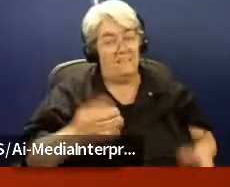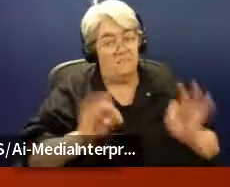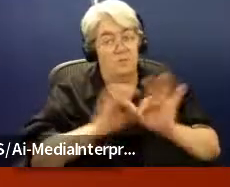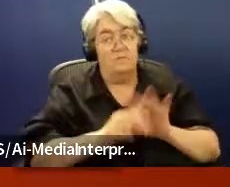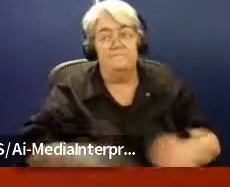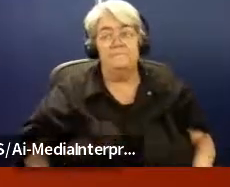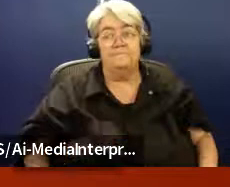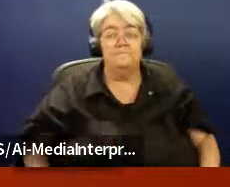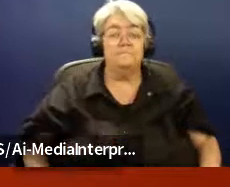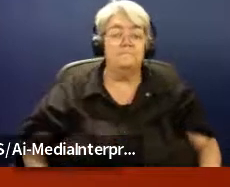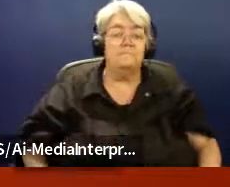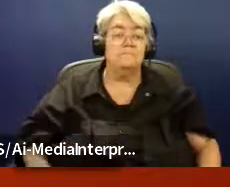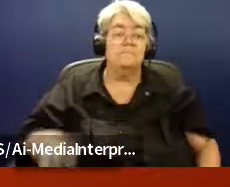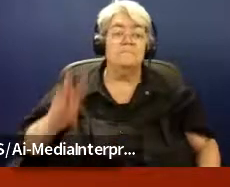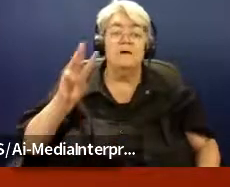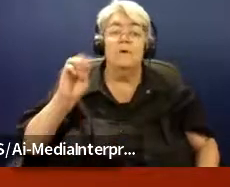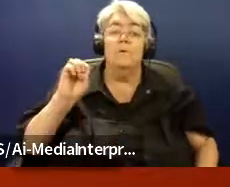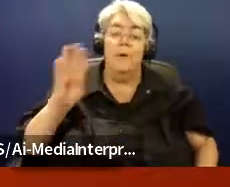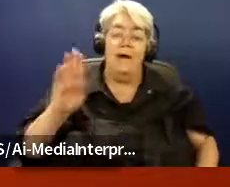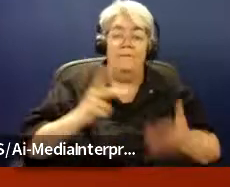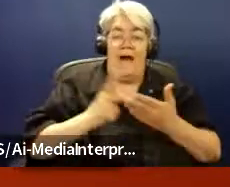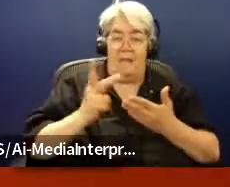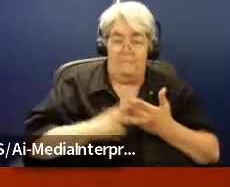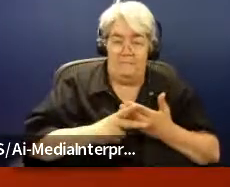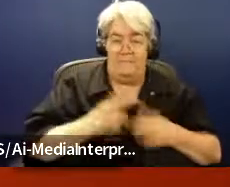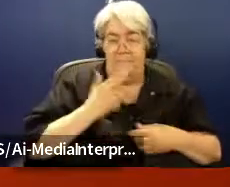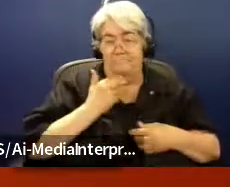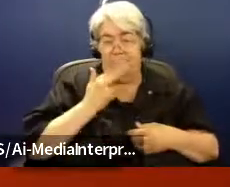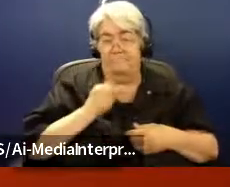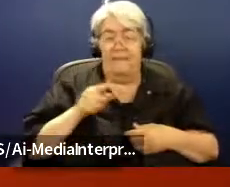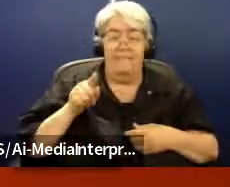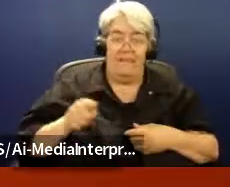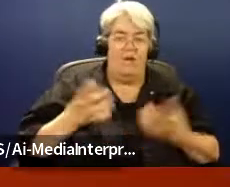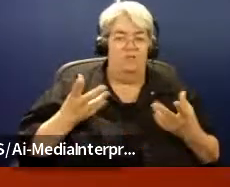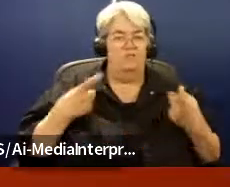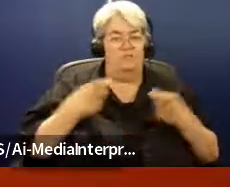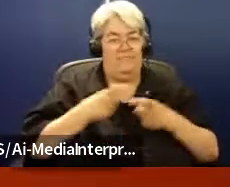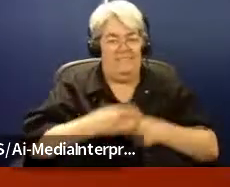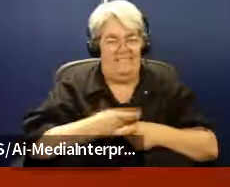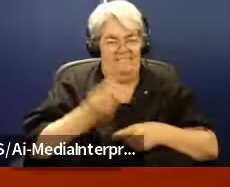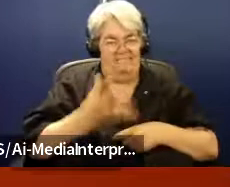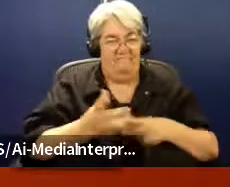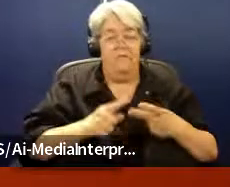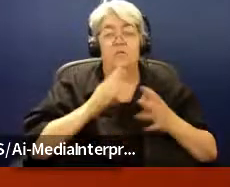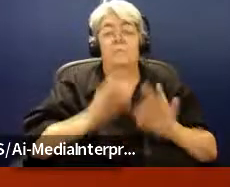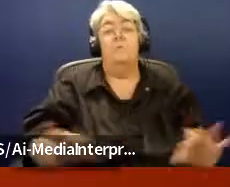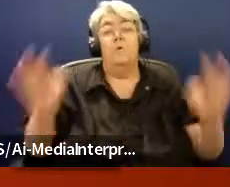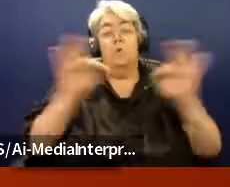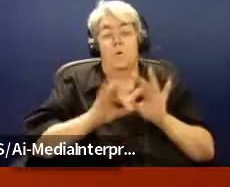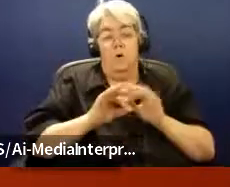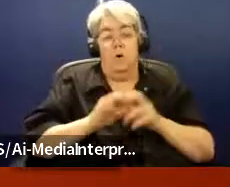review step before action is taken but so the end user knows you are about to submit the document, it's very important.